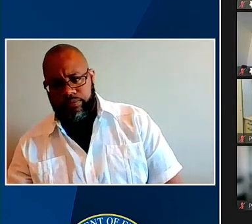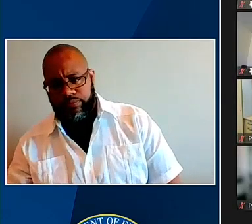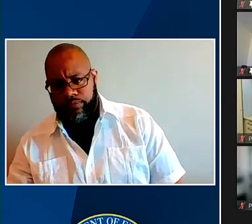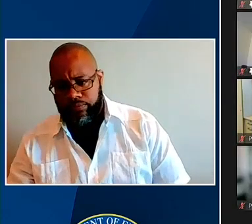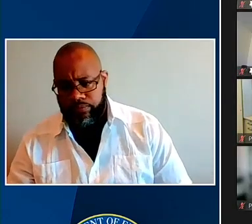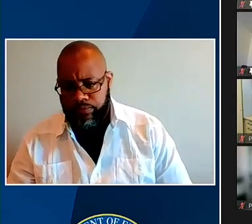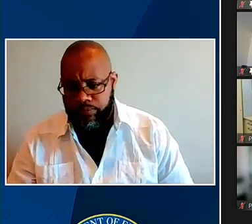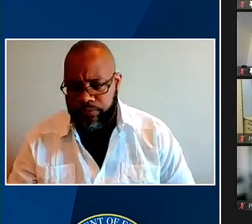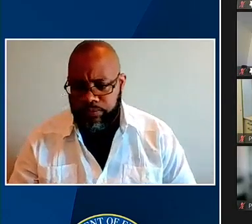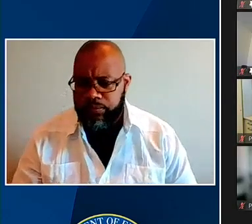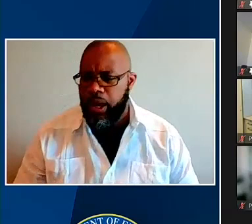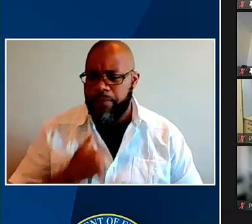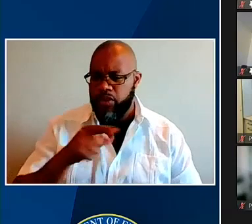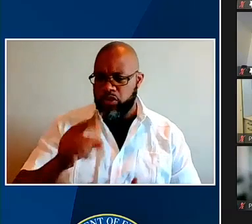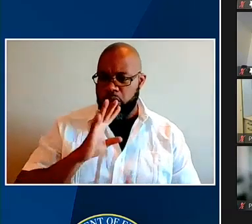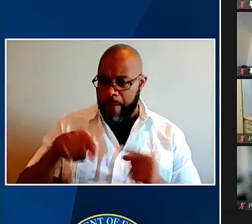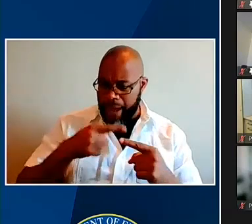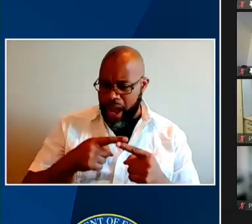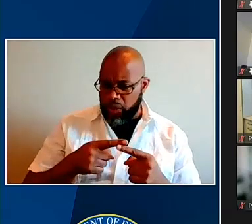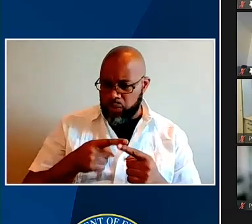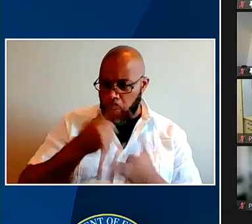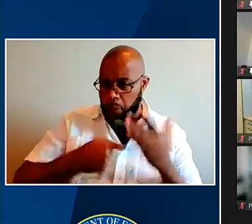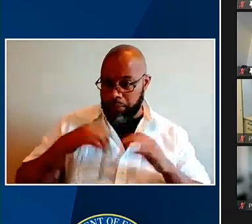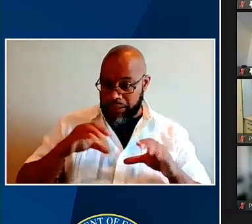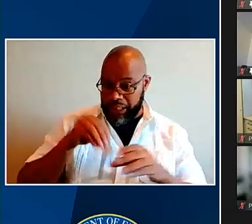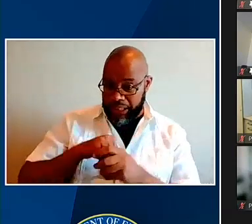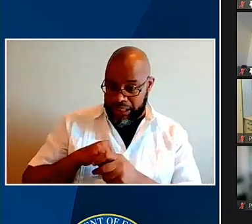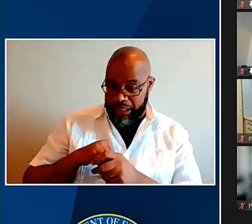I'm sorry, are you talking about what we've done in (3)?